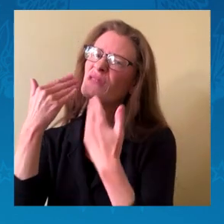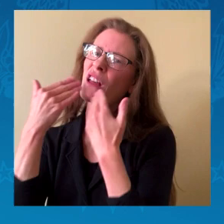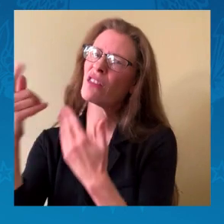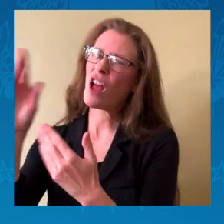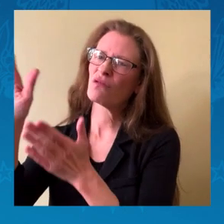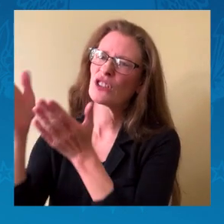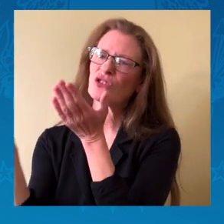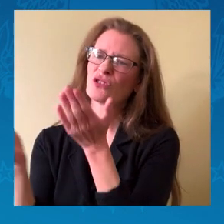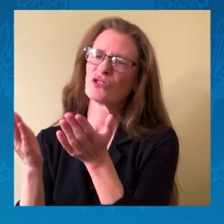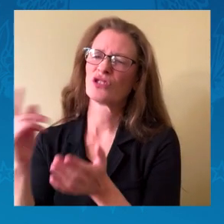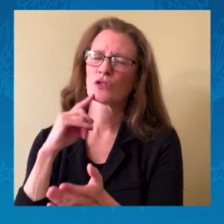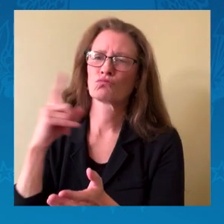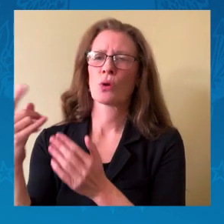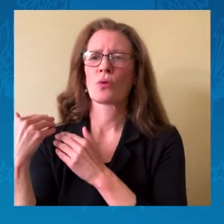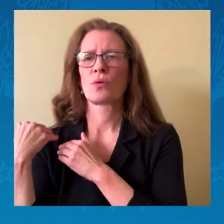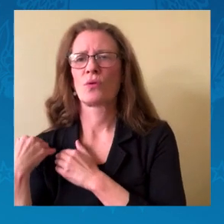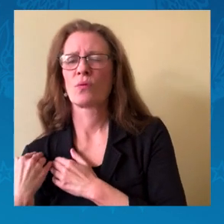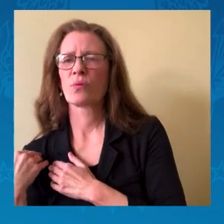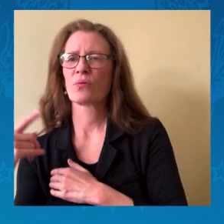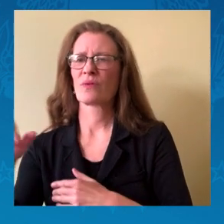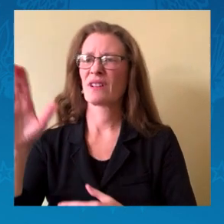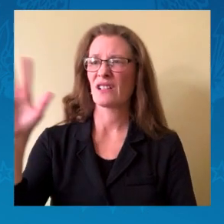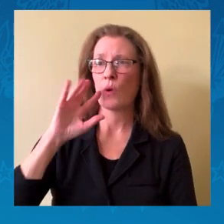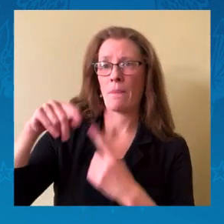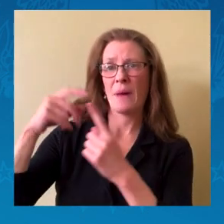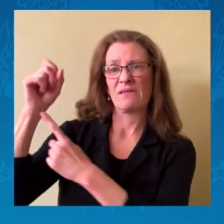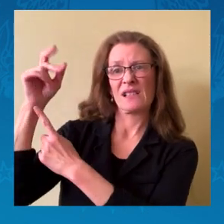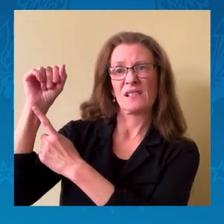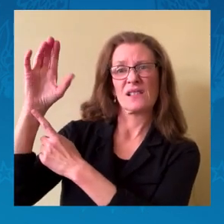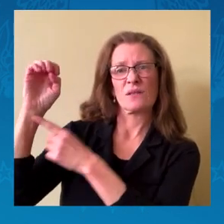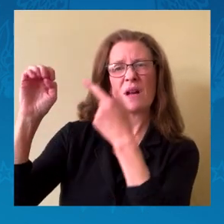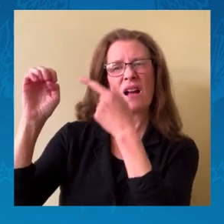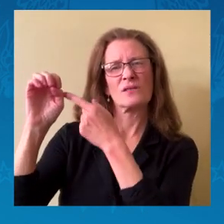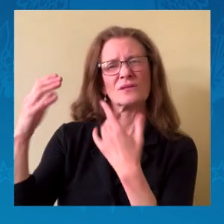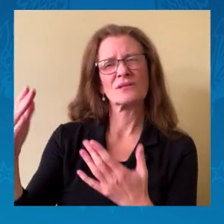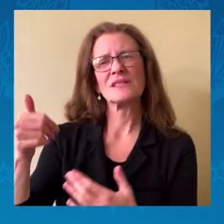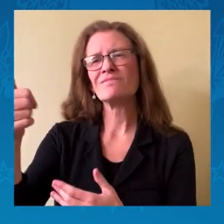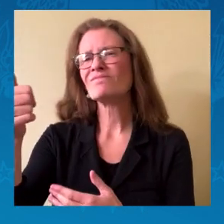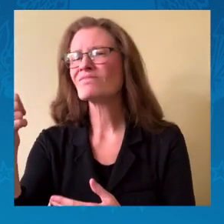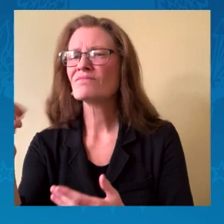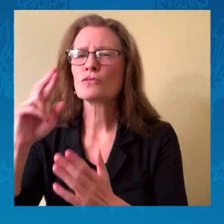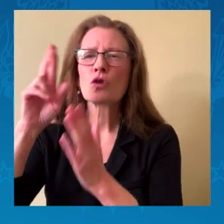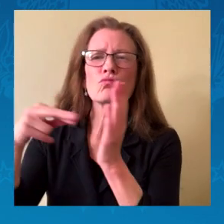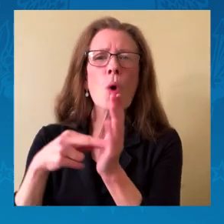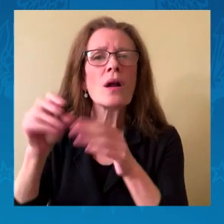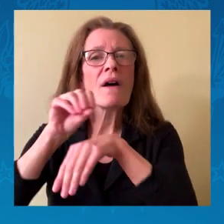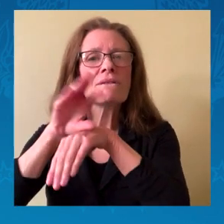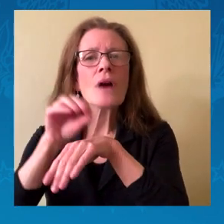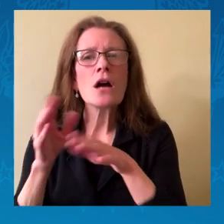the role of the national security adviser and your office really is,